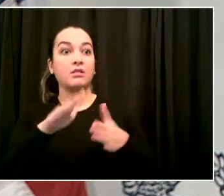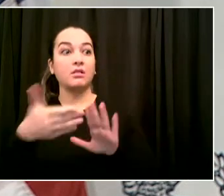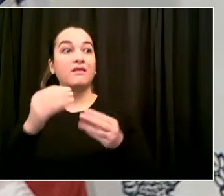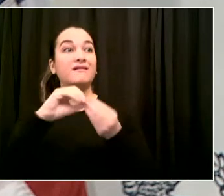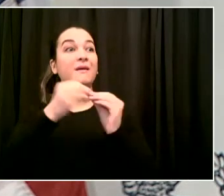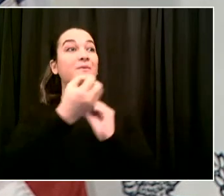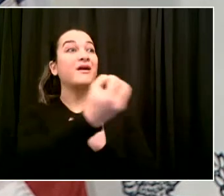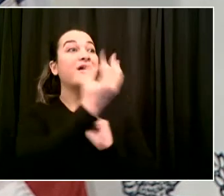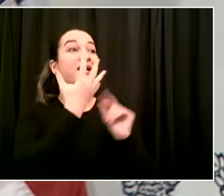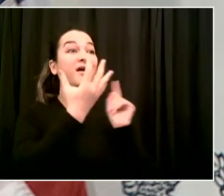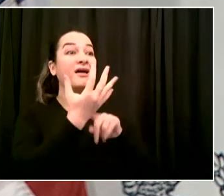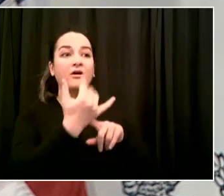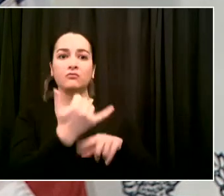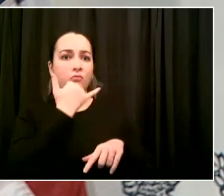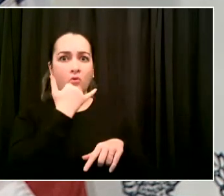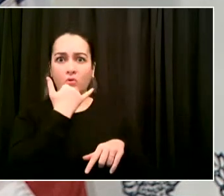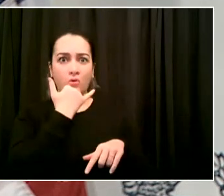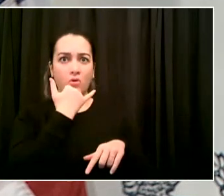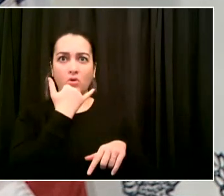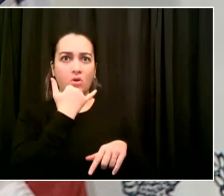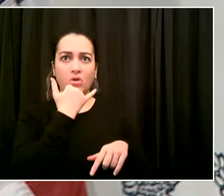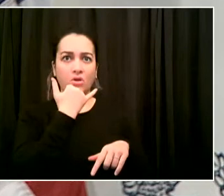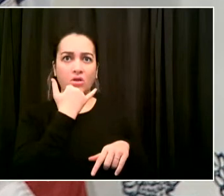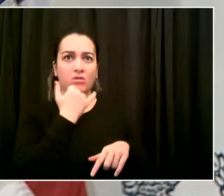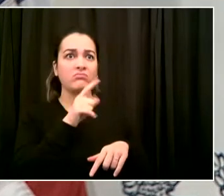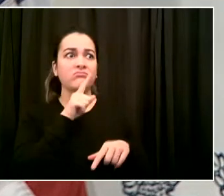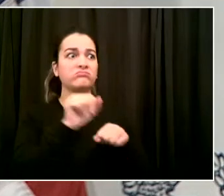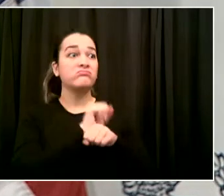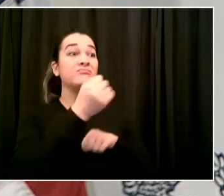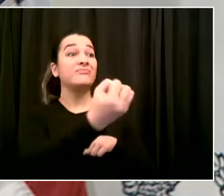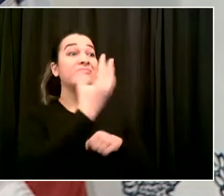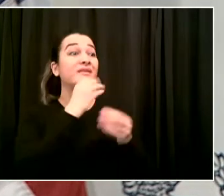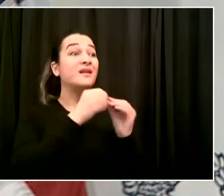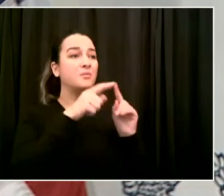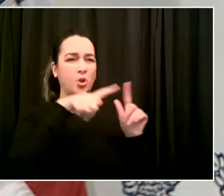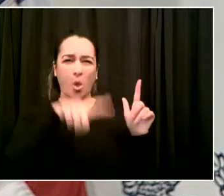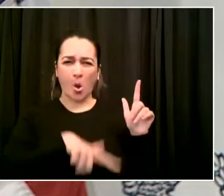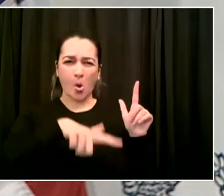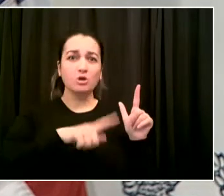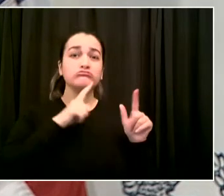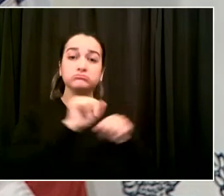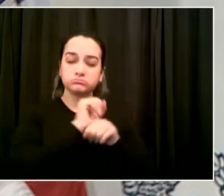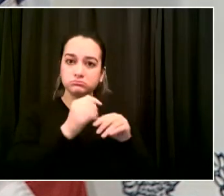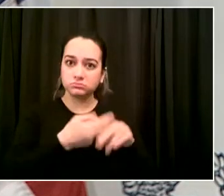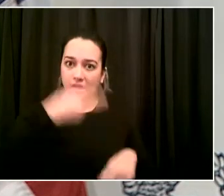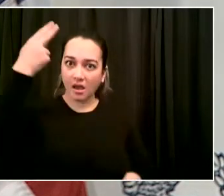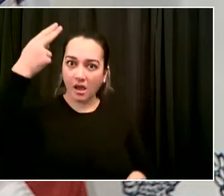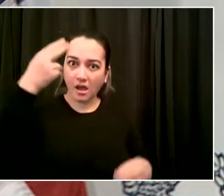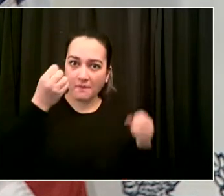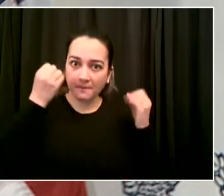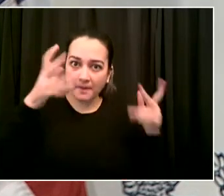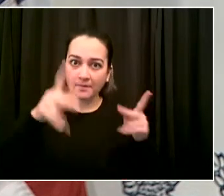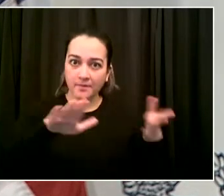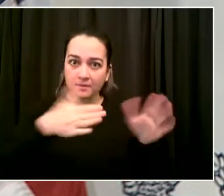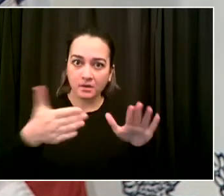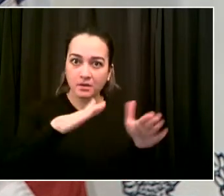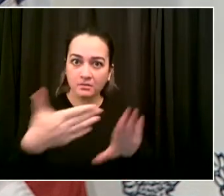THINK IT WAS A NUMBER, SESEVEREREYL UNDERCOUNTED. I WANTED YOU TO WEIGH AND ESPECIALLY AS THERE HAS BEEN SO MANY ISSUES